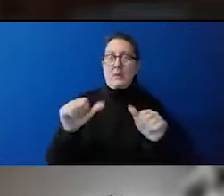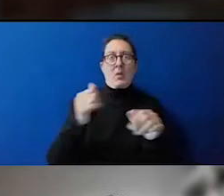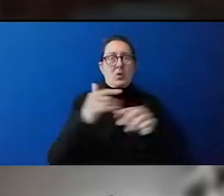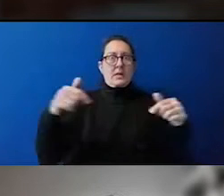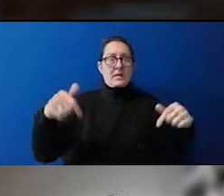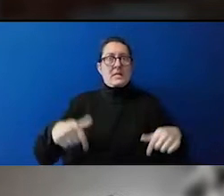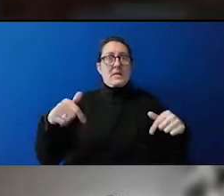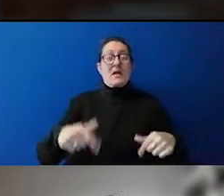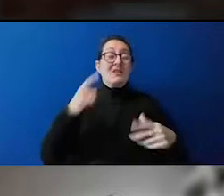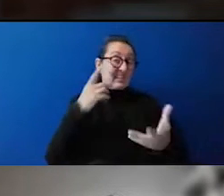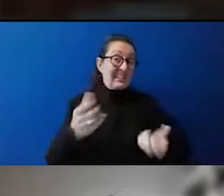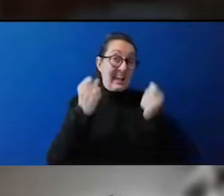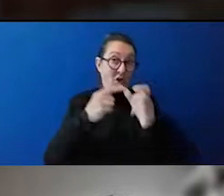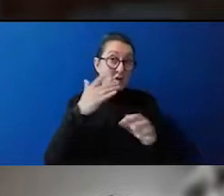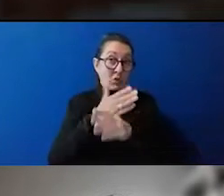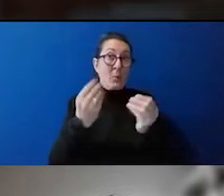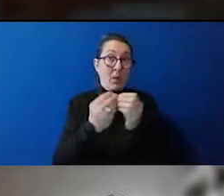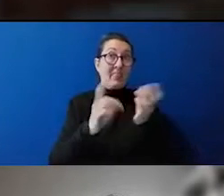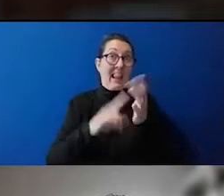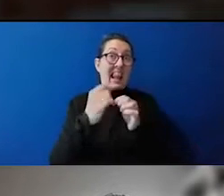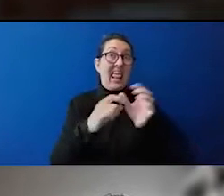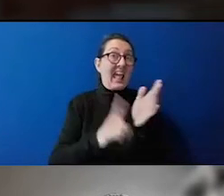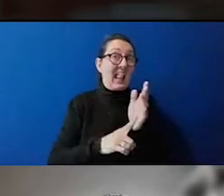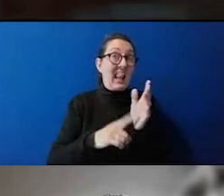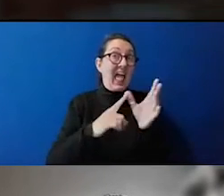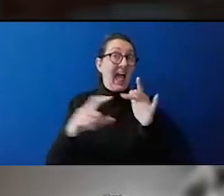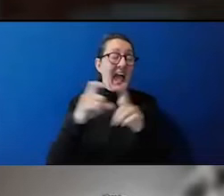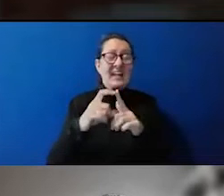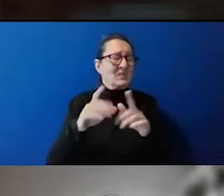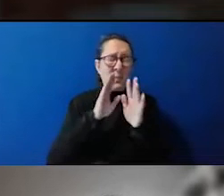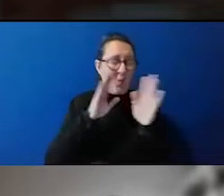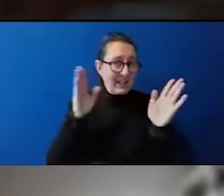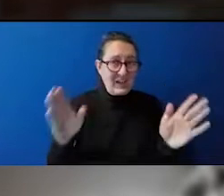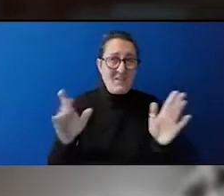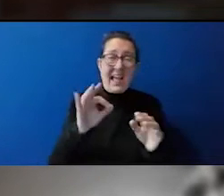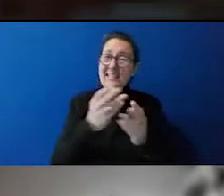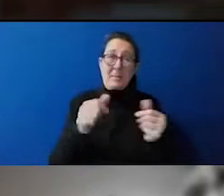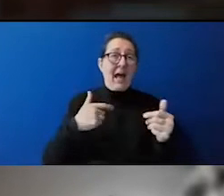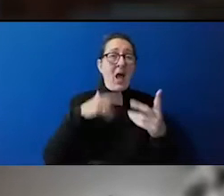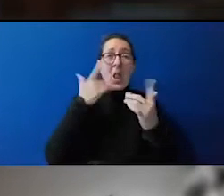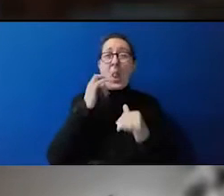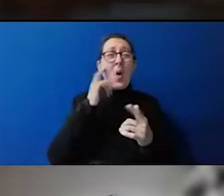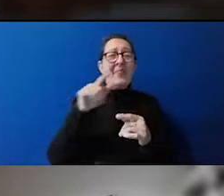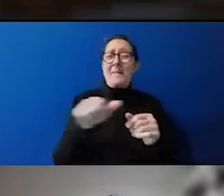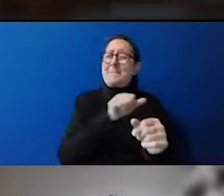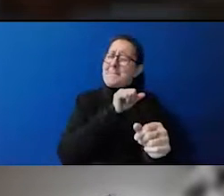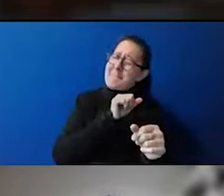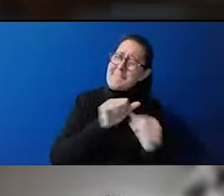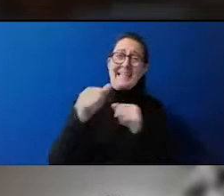it's really hard to do and our lawyers I really say are some of the best in the state um we are